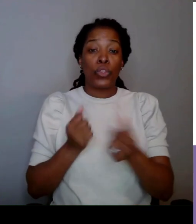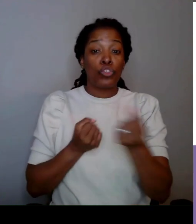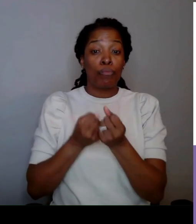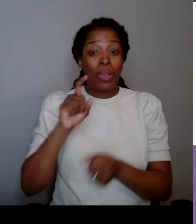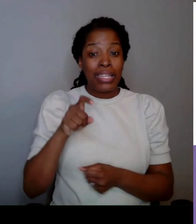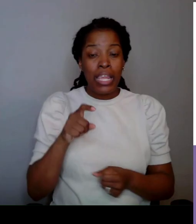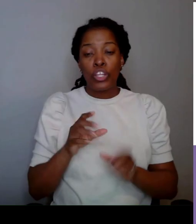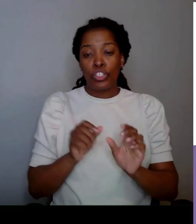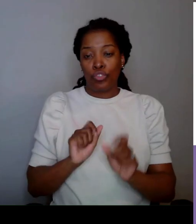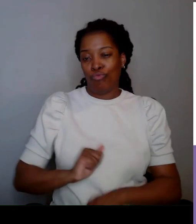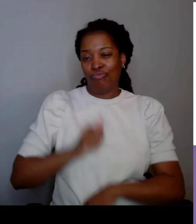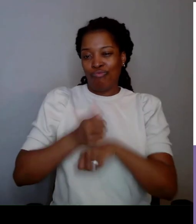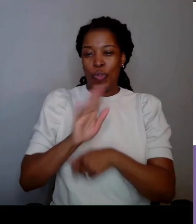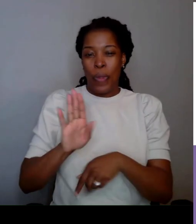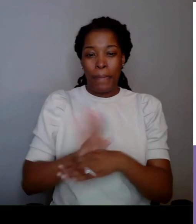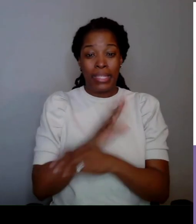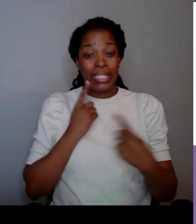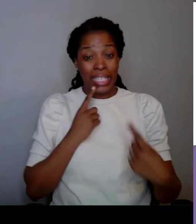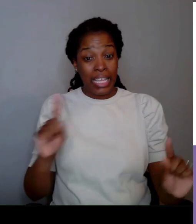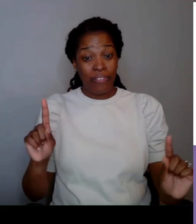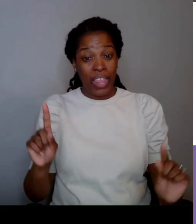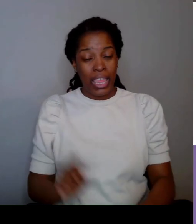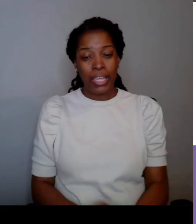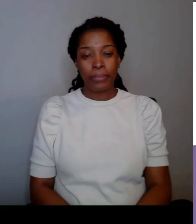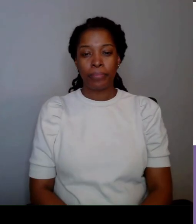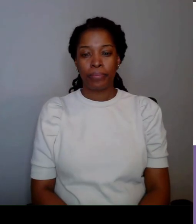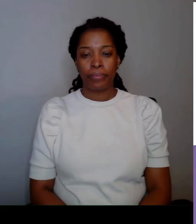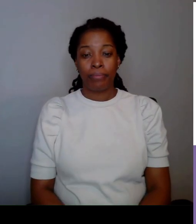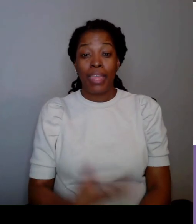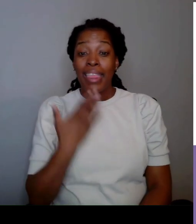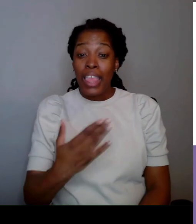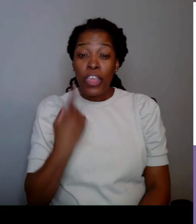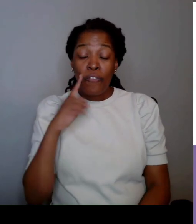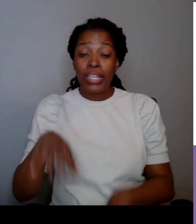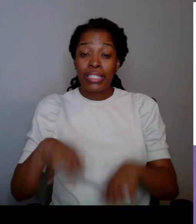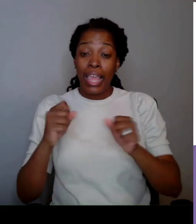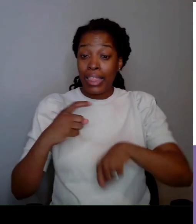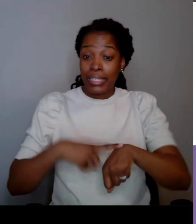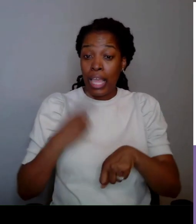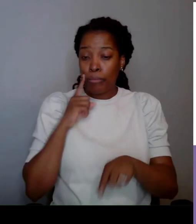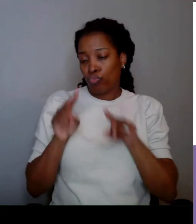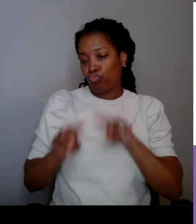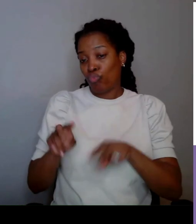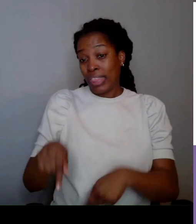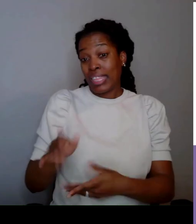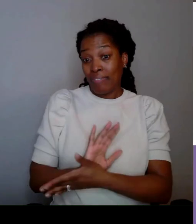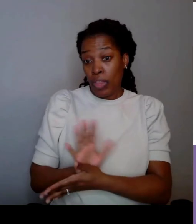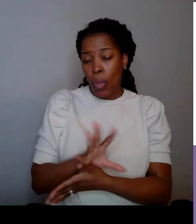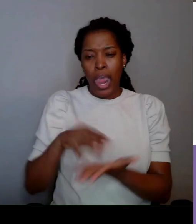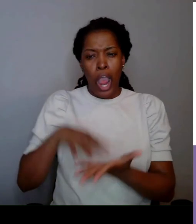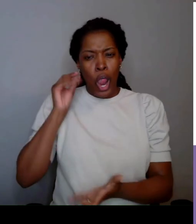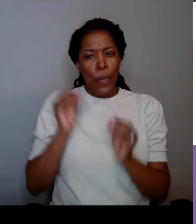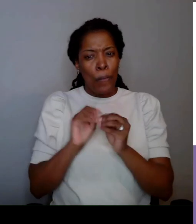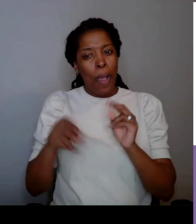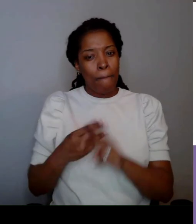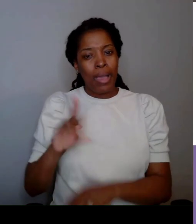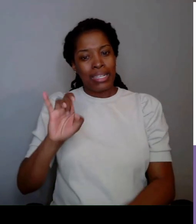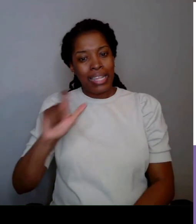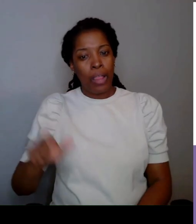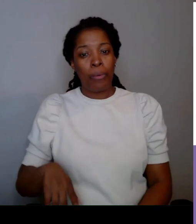Thank you for taking the time to watch this video and learn about Delaware Division of Vocational Rehabilitation self-employment Services.